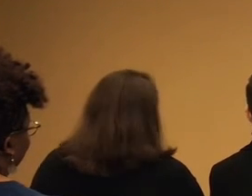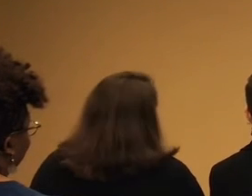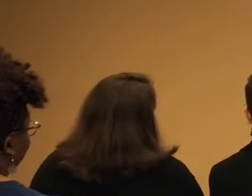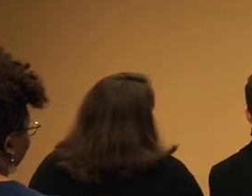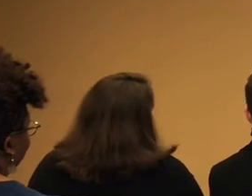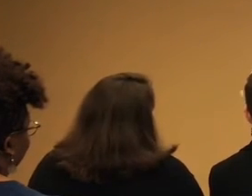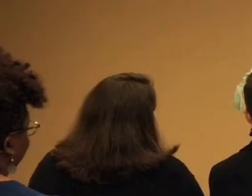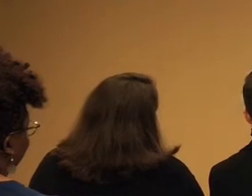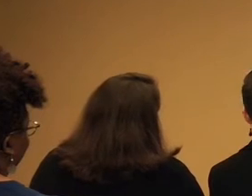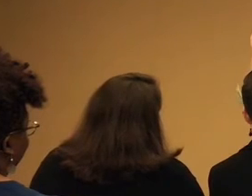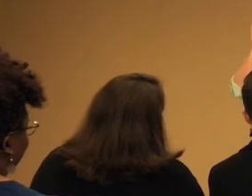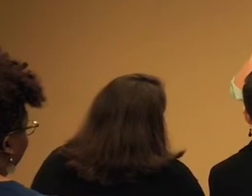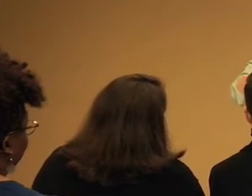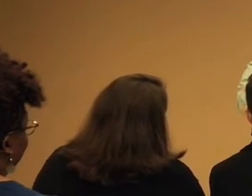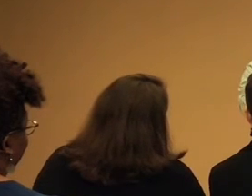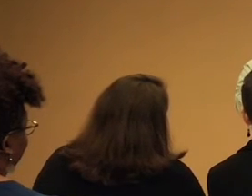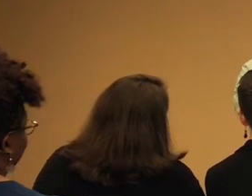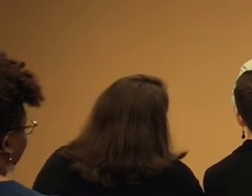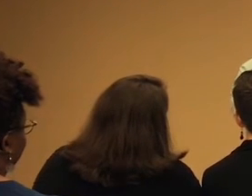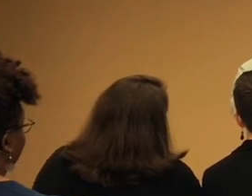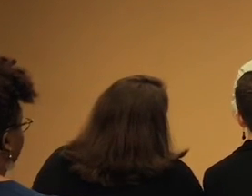To communicate the mood that that child would be experiencing